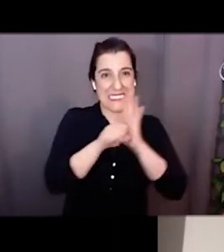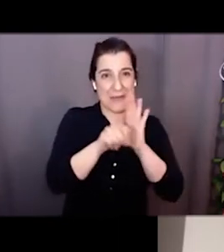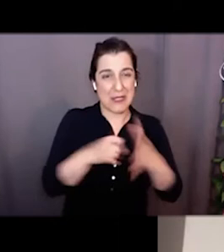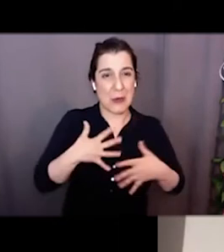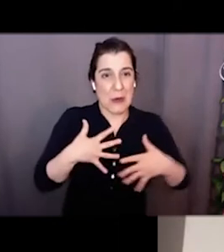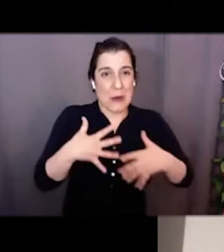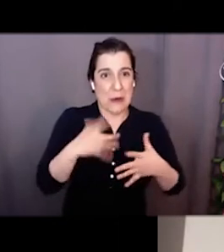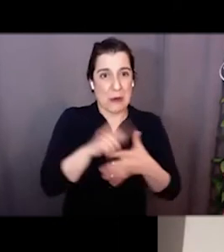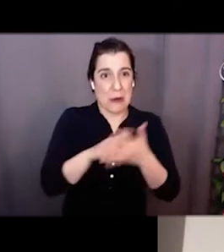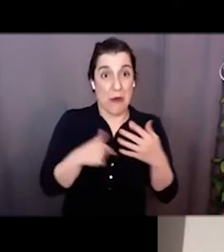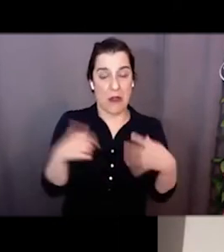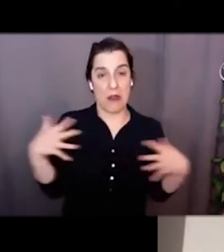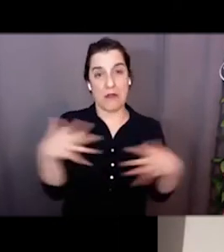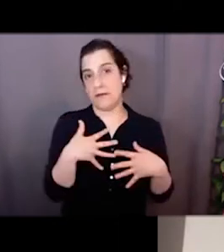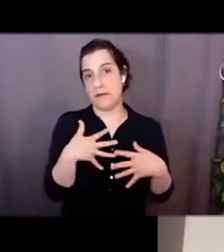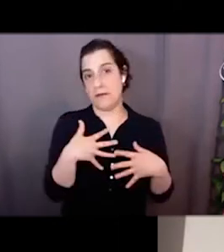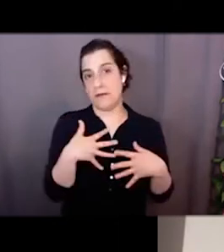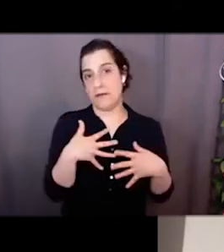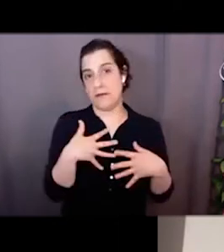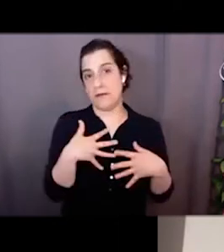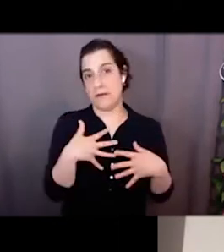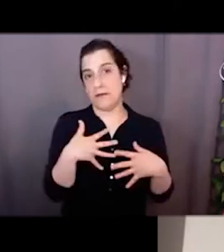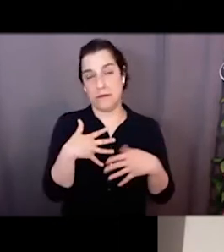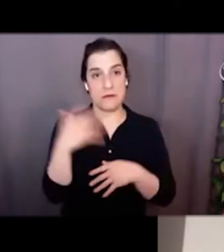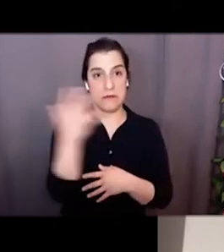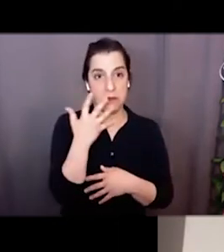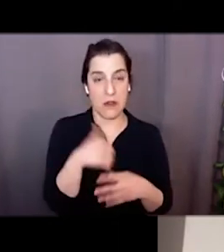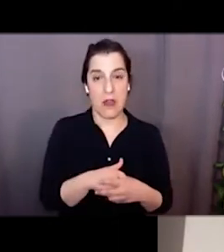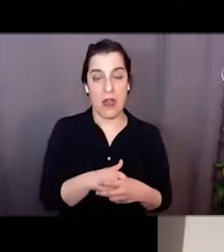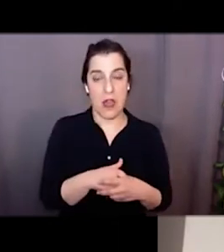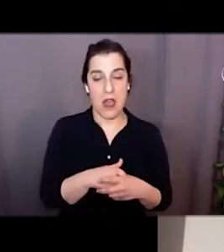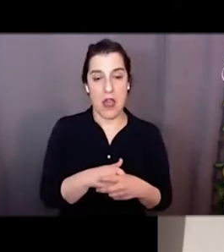devastating and I think it really changed how I think about interdependence and